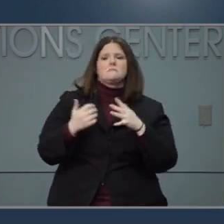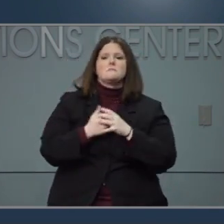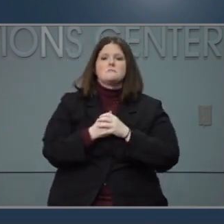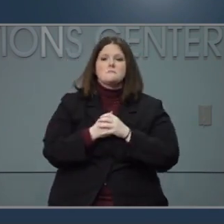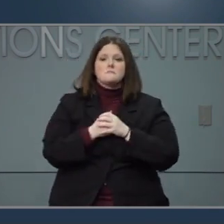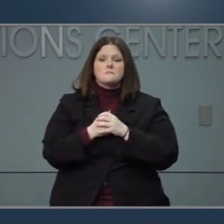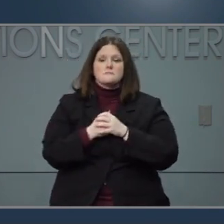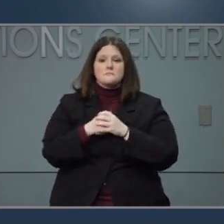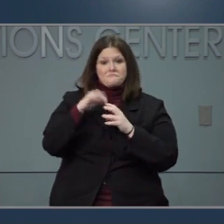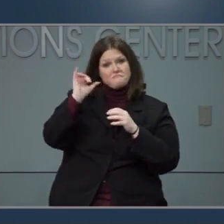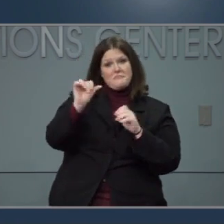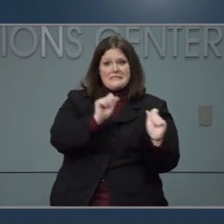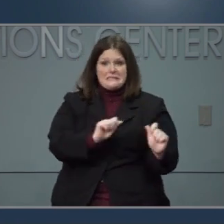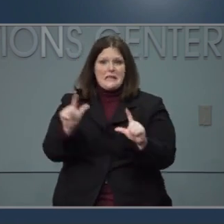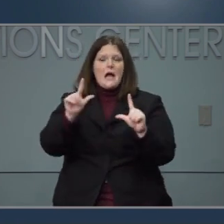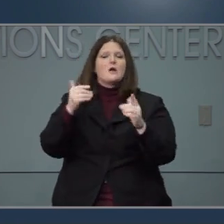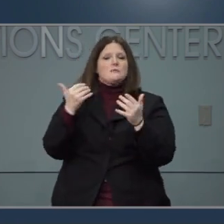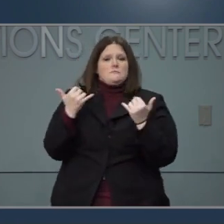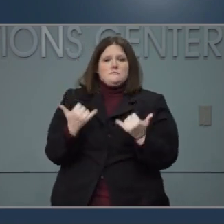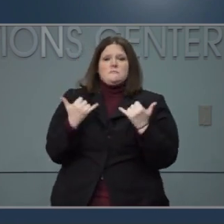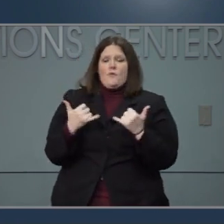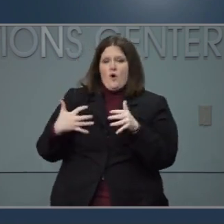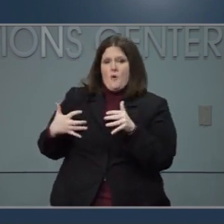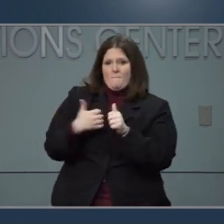RED CRITICAL, ORANGE SUBSTANTIAL, YELLOW SIGNIFICANT.